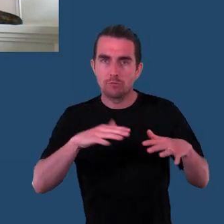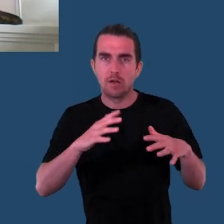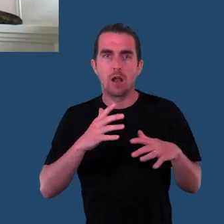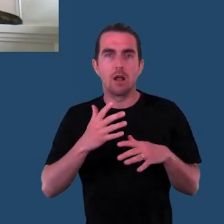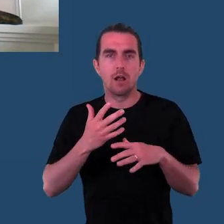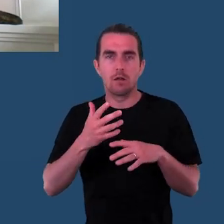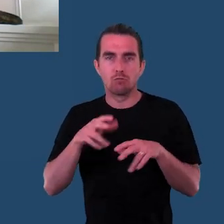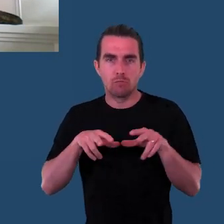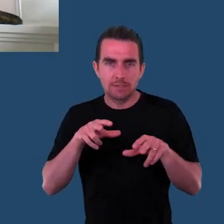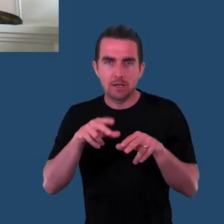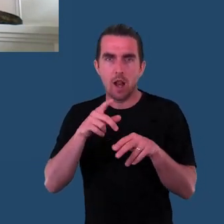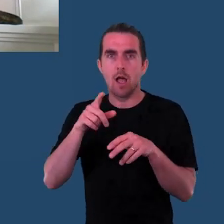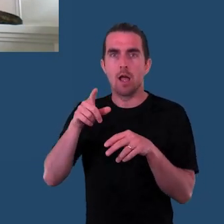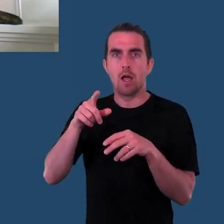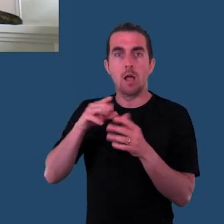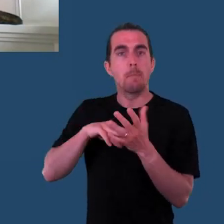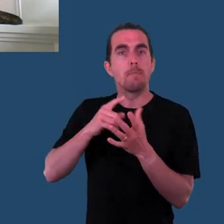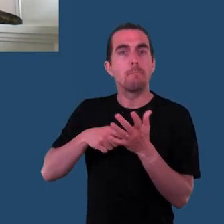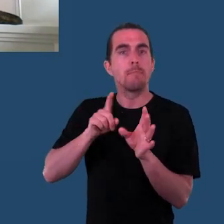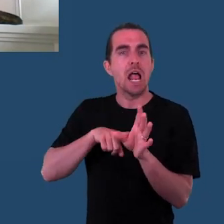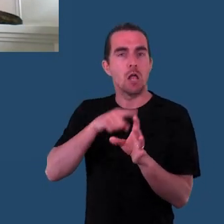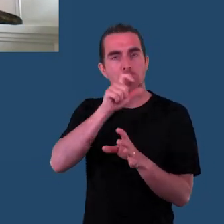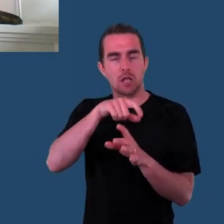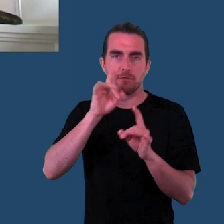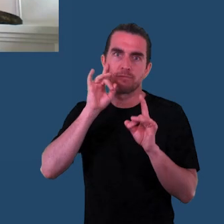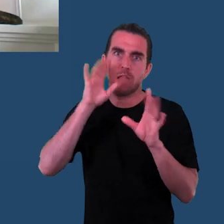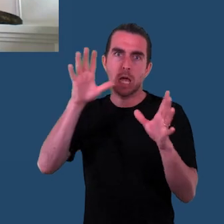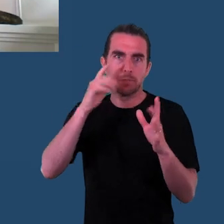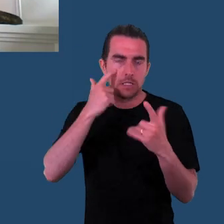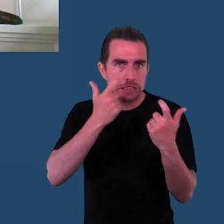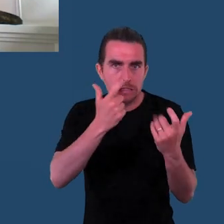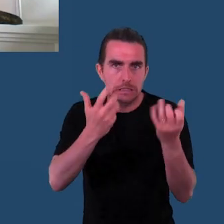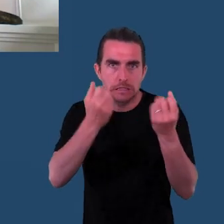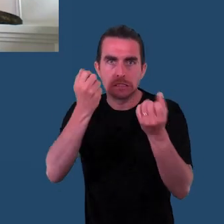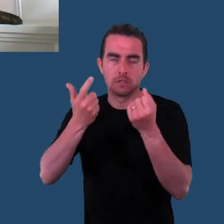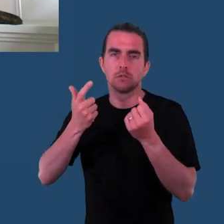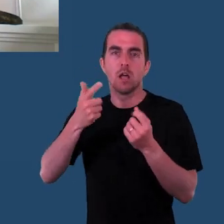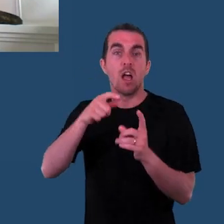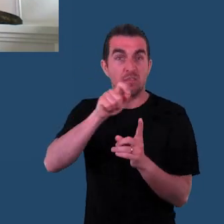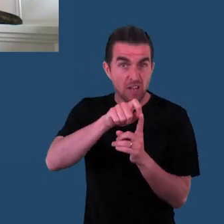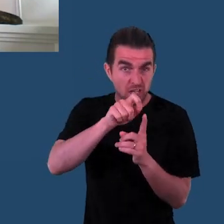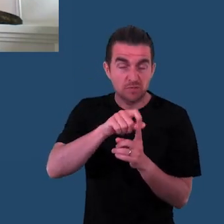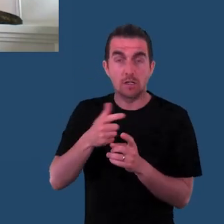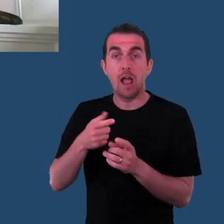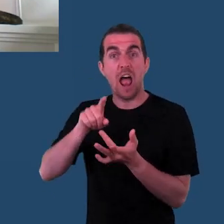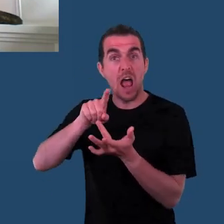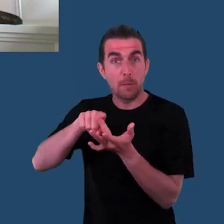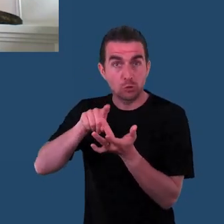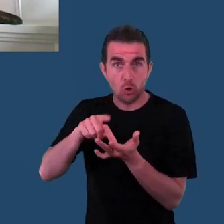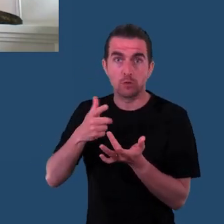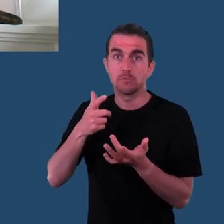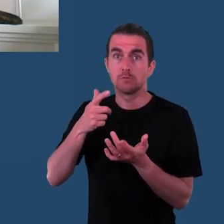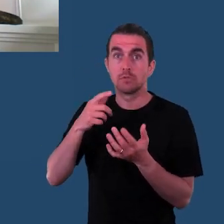that covers a lot of specimens collected by Mary Anning, a famous paleontologist. So, plesiosaurs and ichthyosaurs.